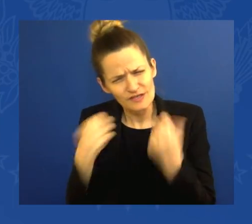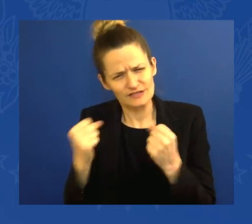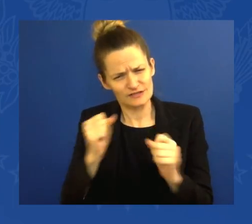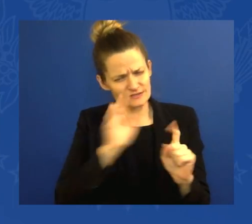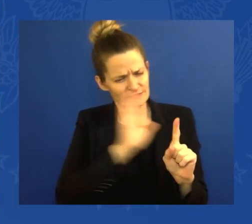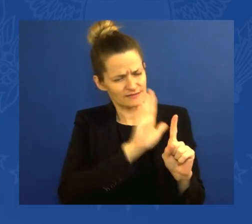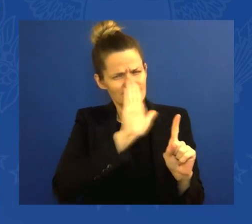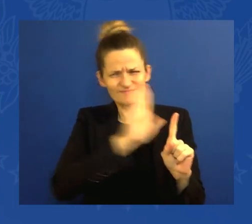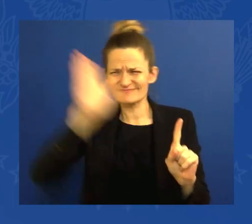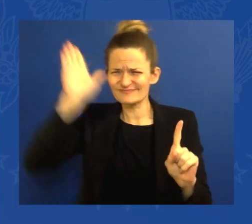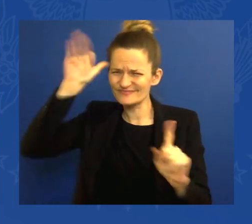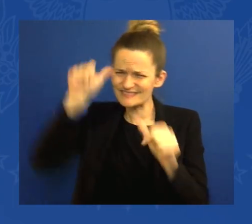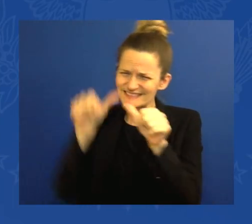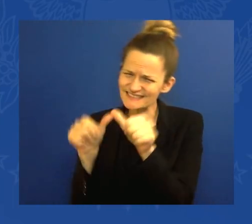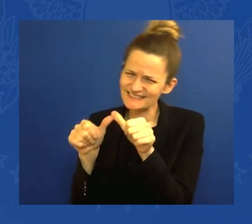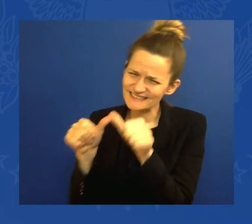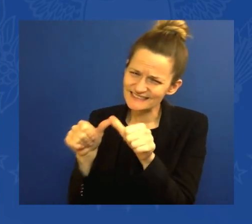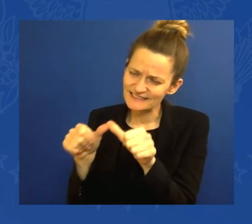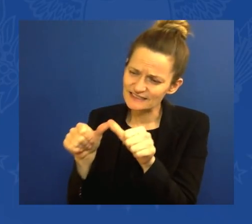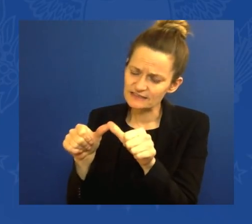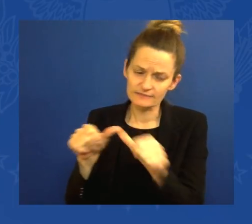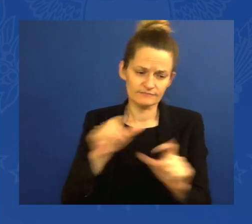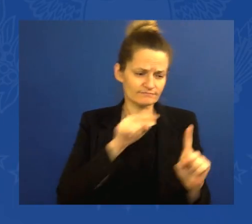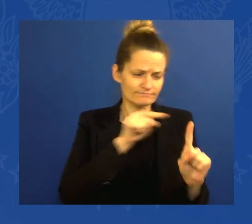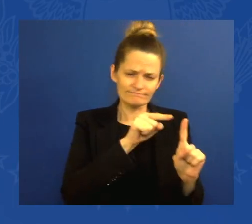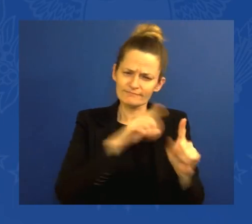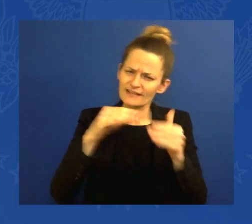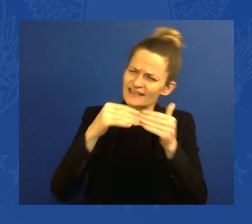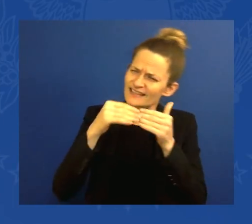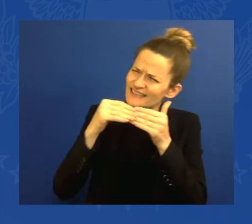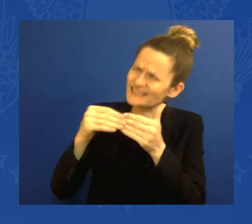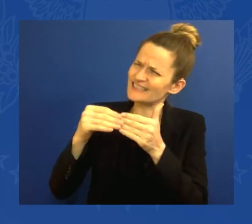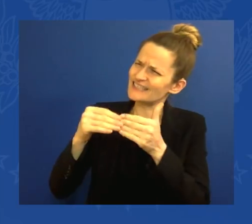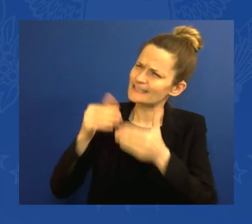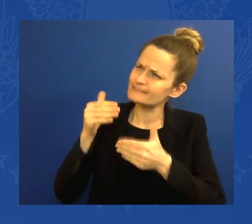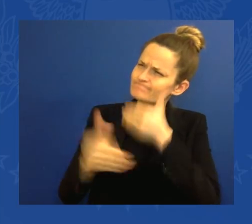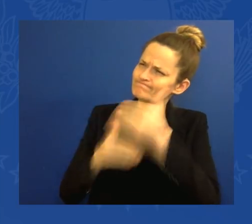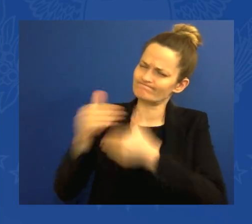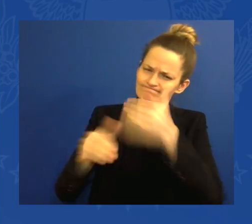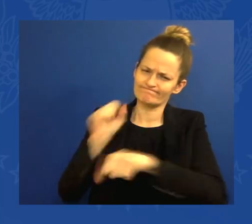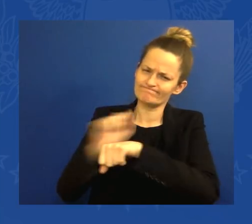And now I will now welcome to the podium a woman who was instrumental in the passage of this law: